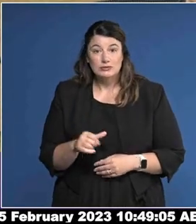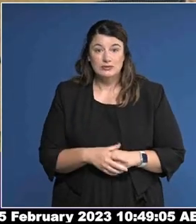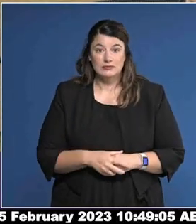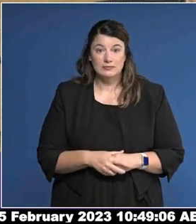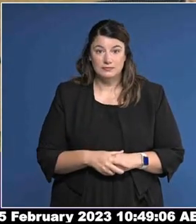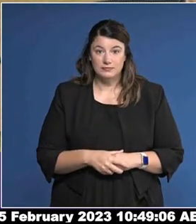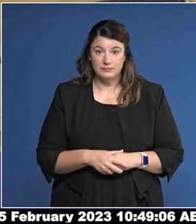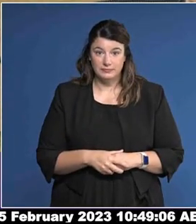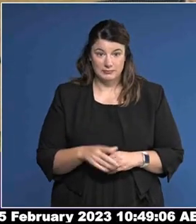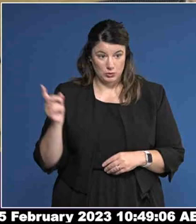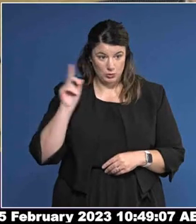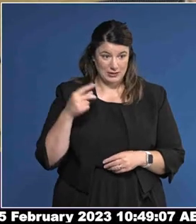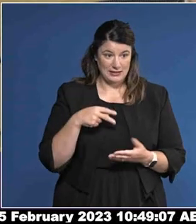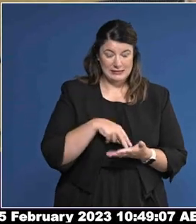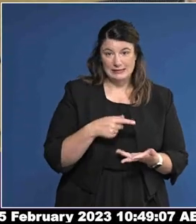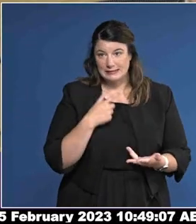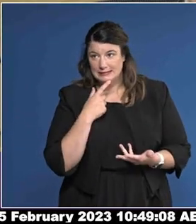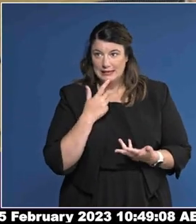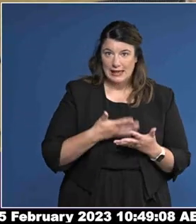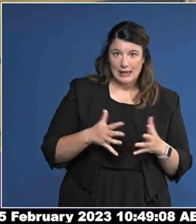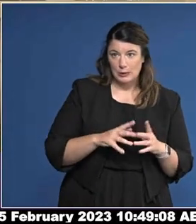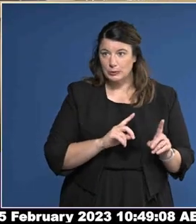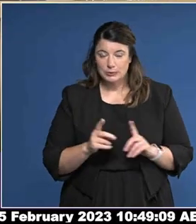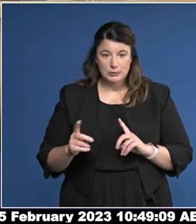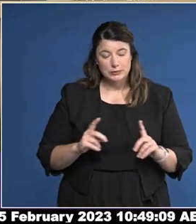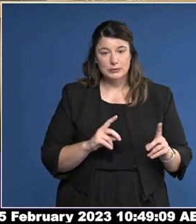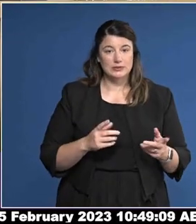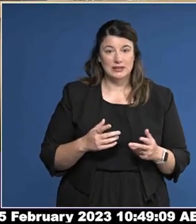how long that might take? MR HYLAND: Well, if I speak on behalf of Sunnyfield, I could -